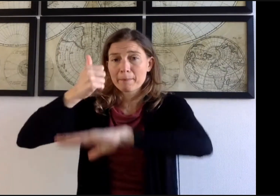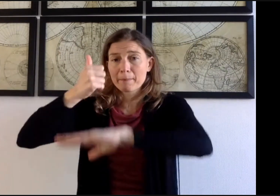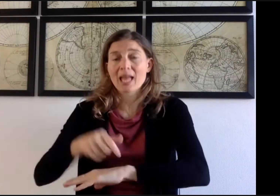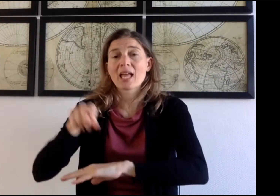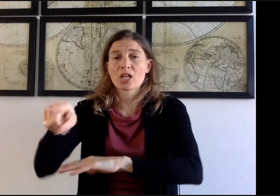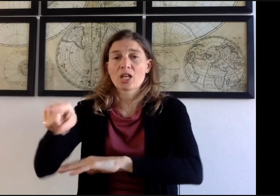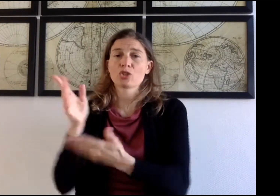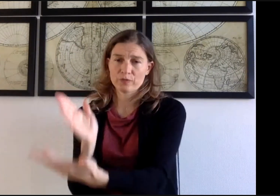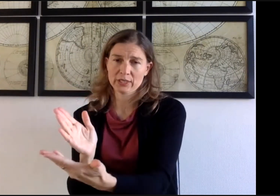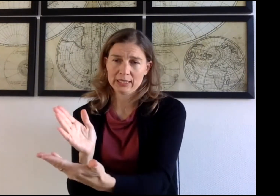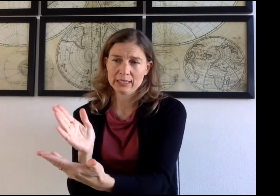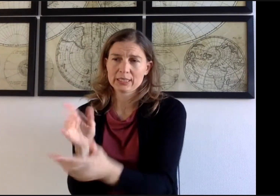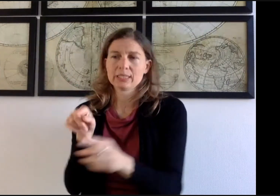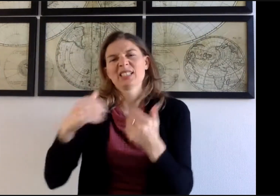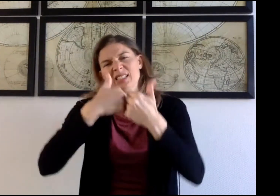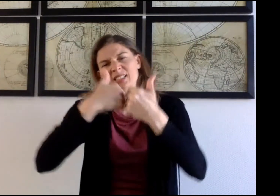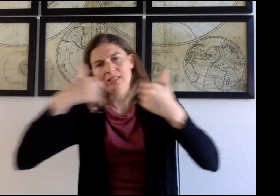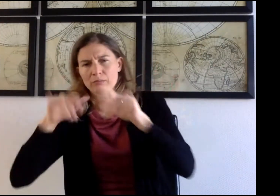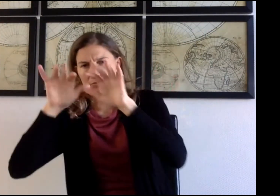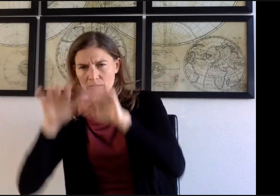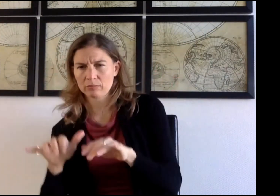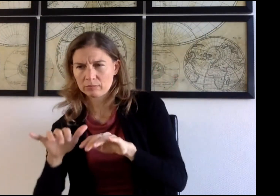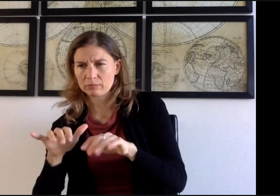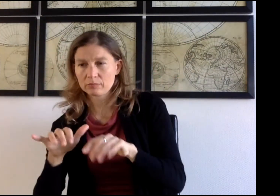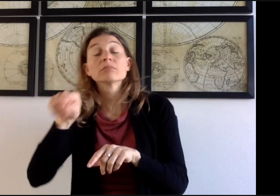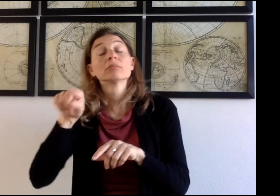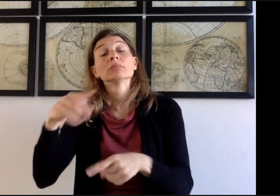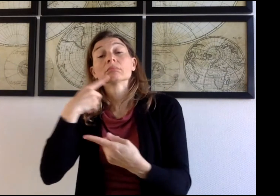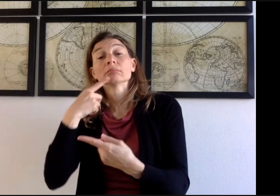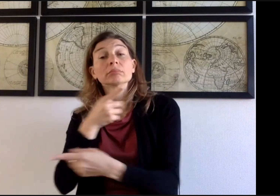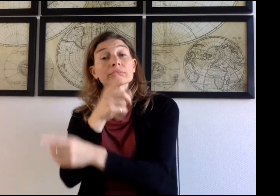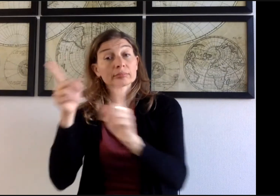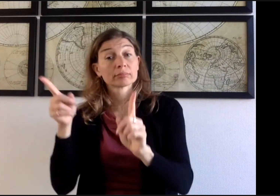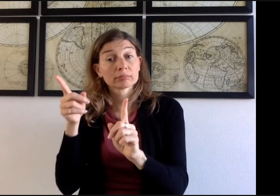The second statement on community-based support was done